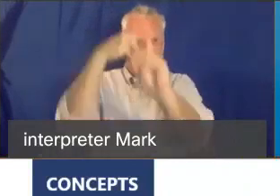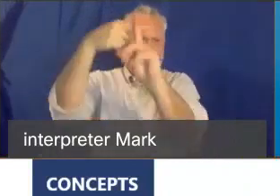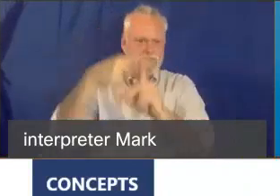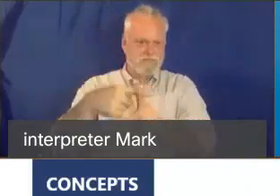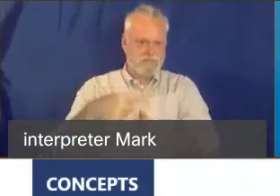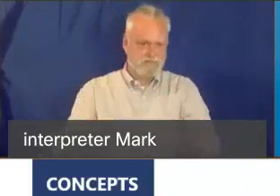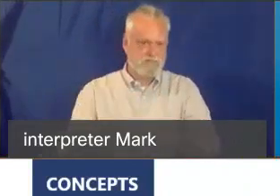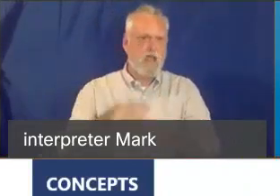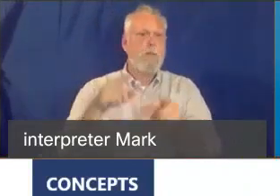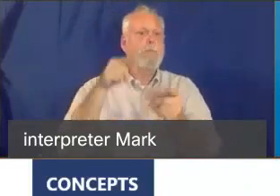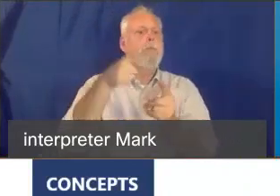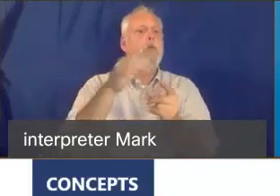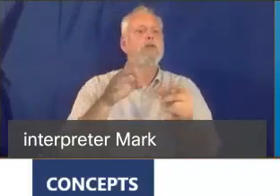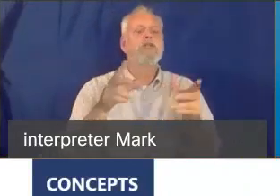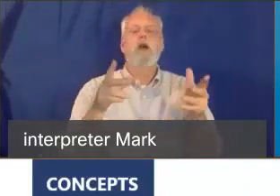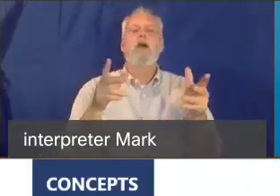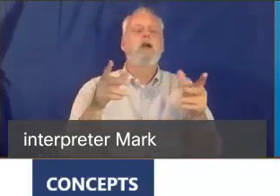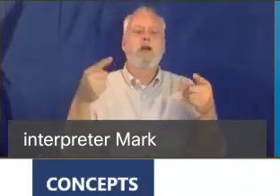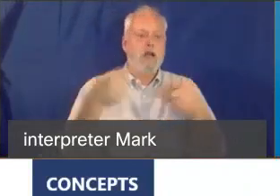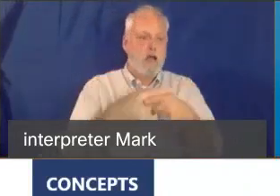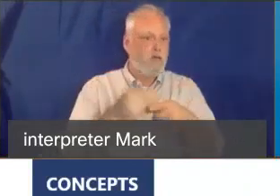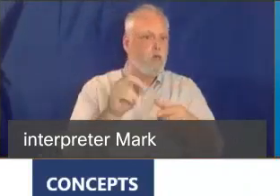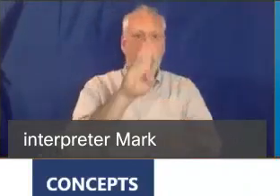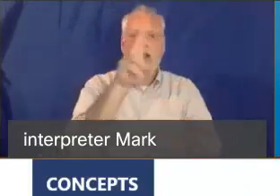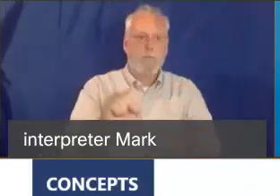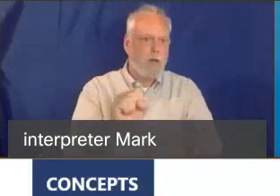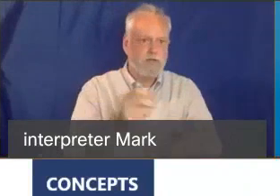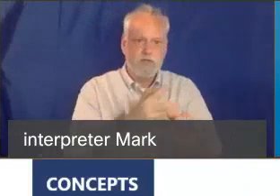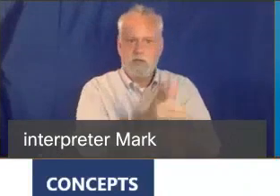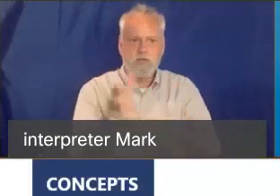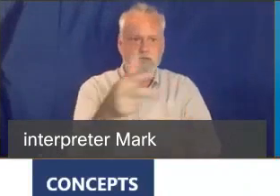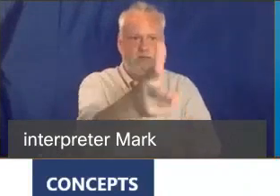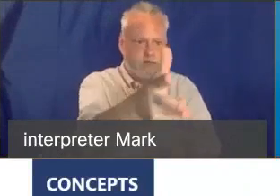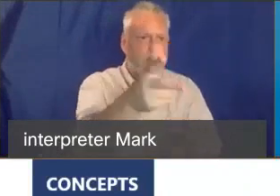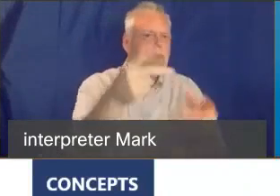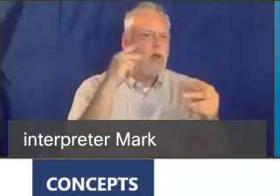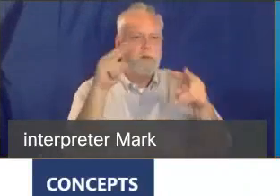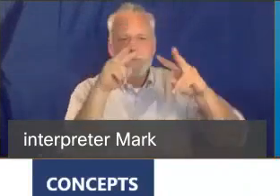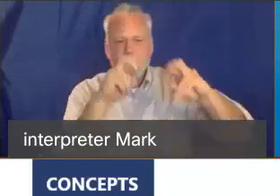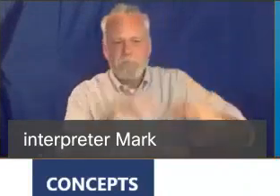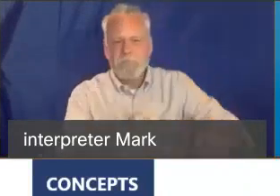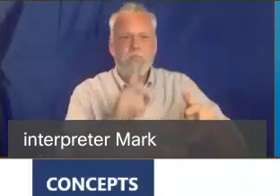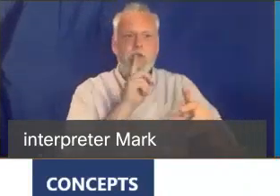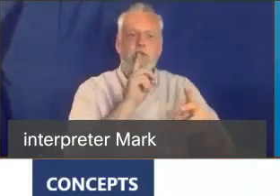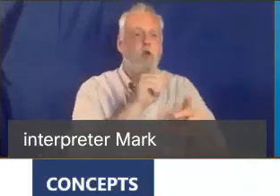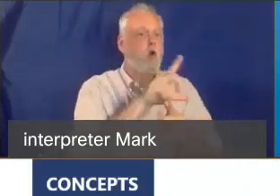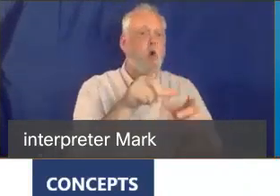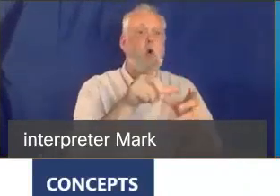I bust slave eyes where we really have to dive in and take a look at what's going on there to make sure that all the nodes can travel to those places safely.